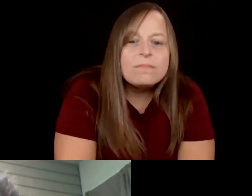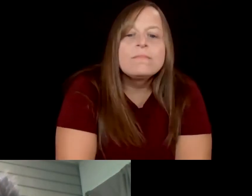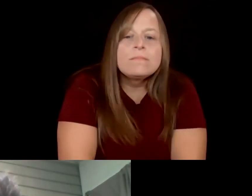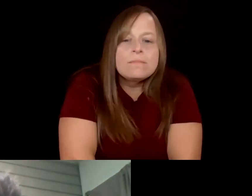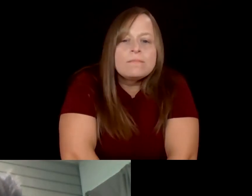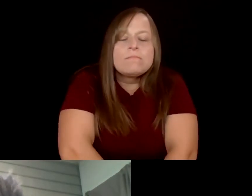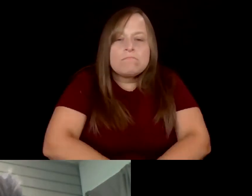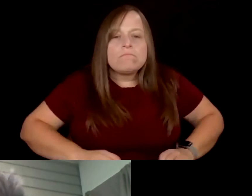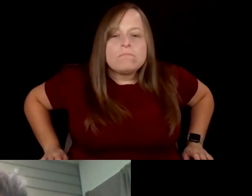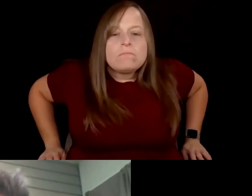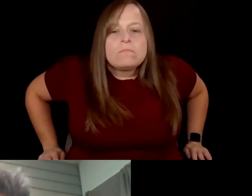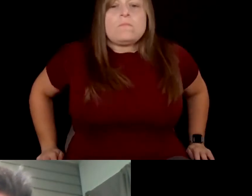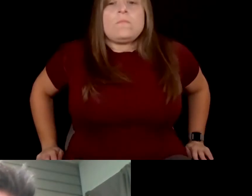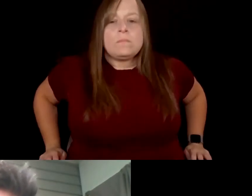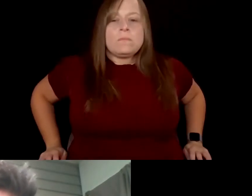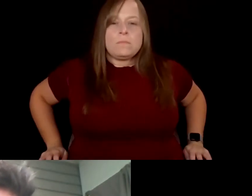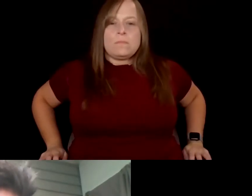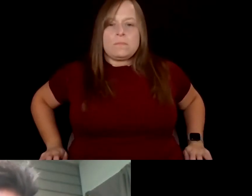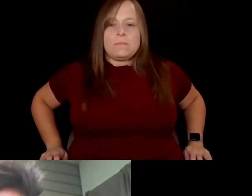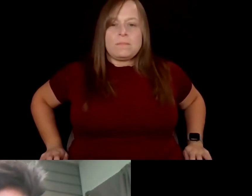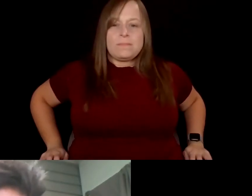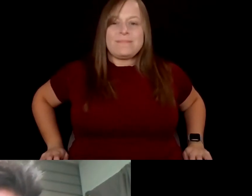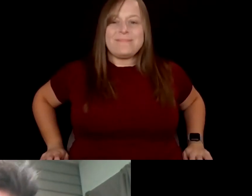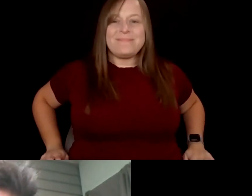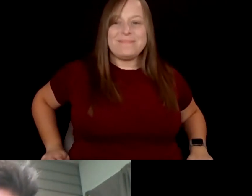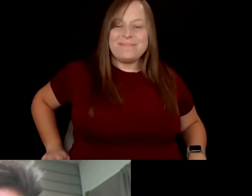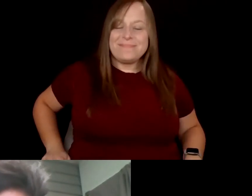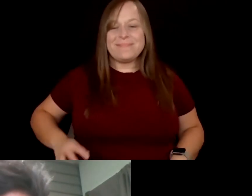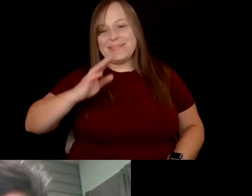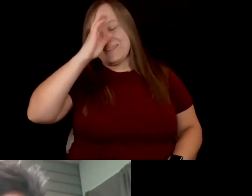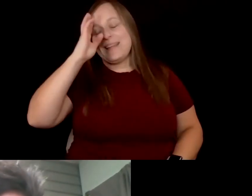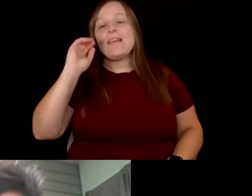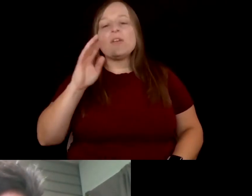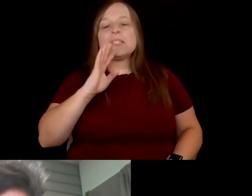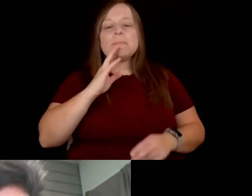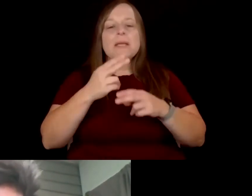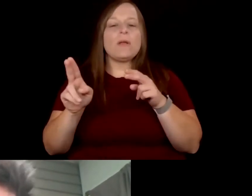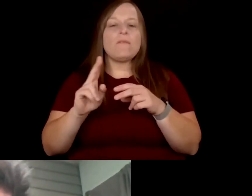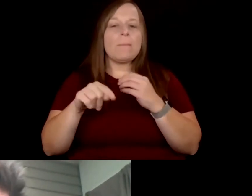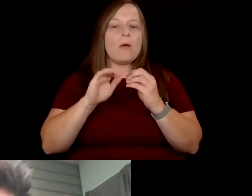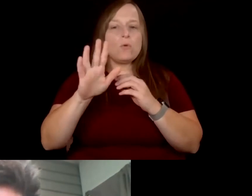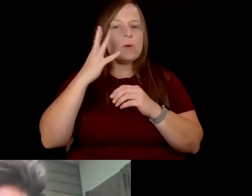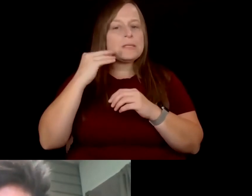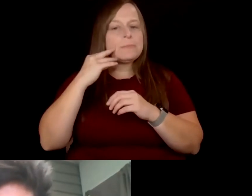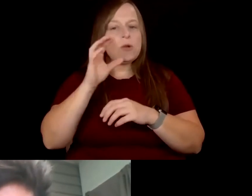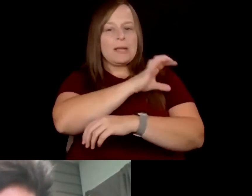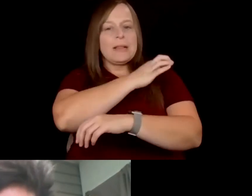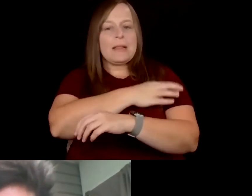I guess, Loretta, not to put you, well, yes, to put you on the spot. Sorry, I'm gonna do that. If you could speak briefly about your experiences in the clinic, that might be really helpful for people